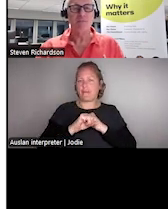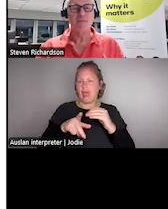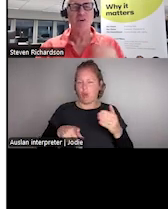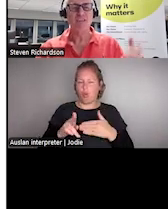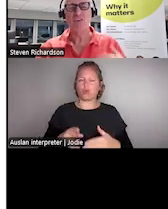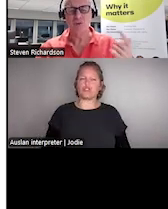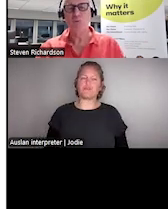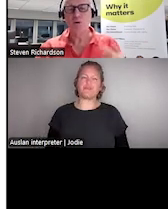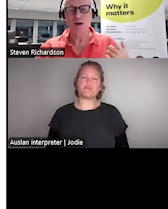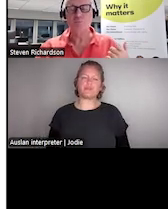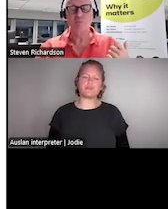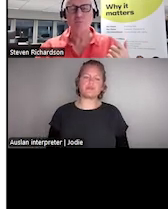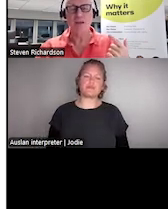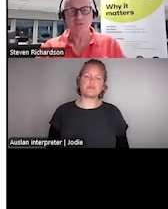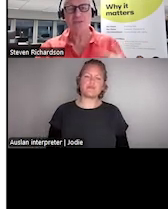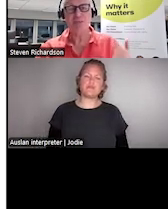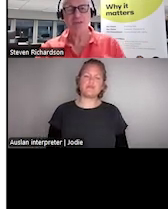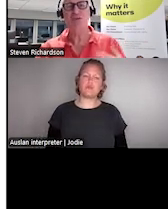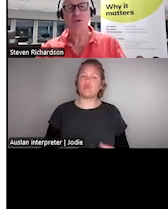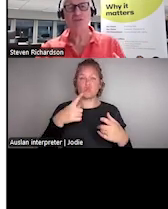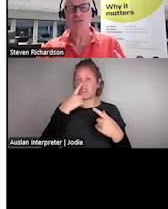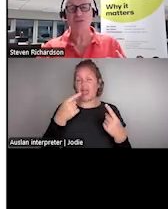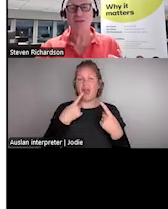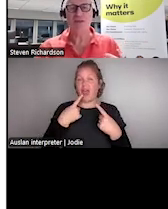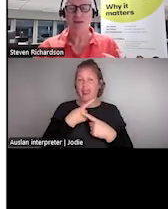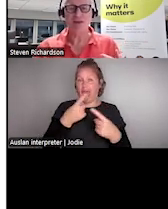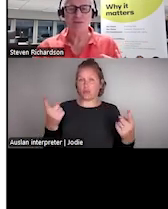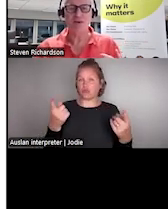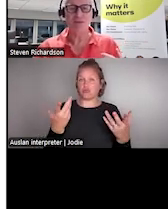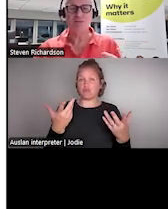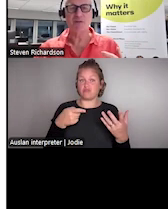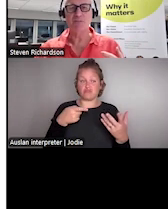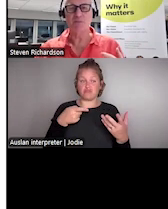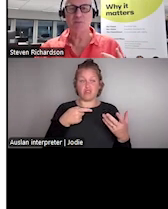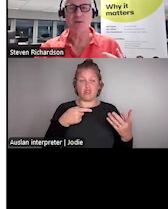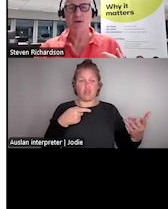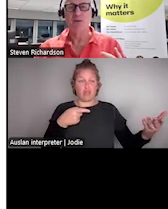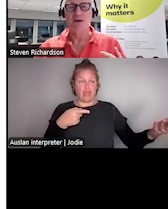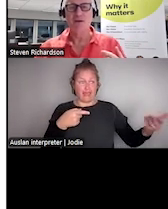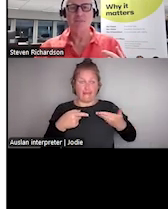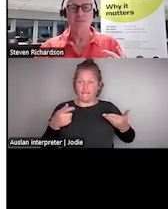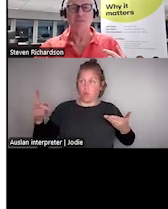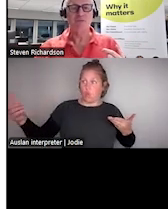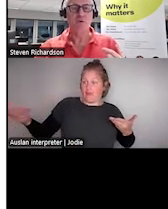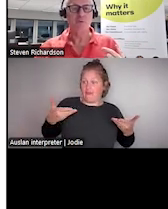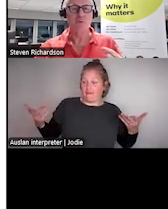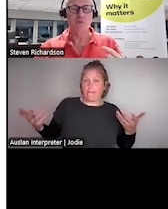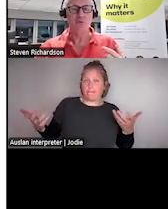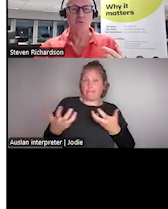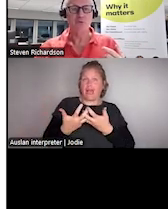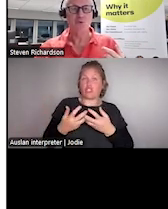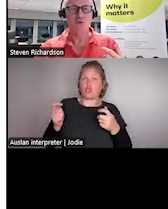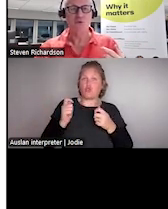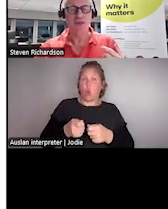The idea that you can announce some matching donors at that time is really important. So, that